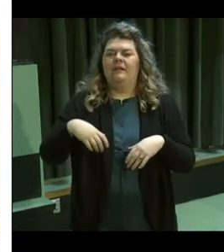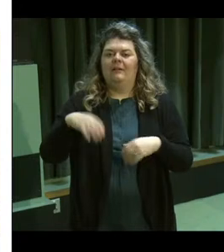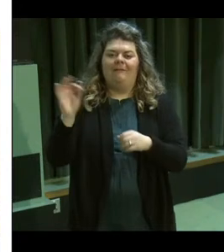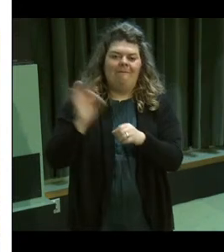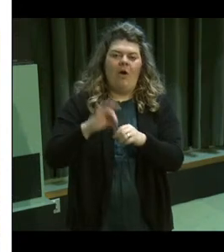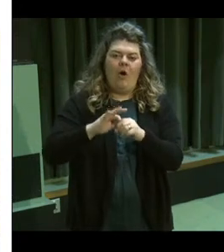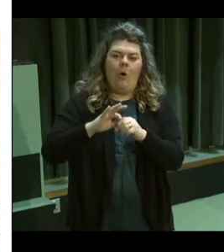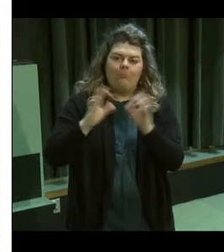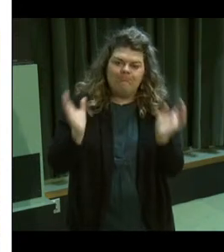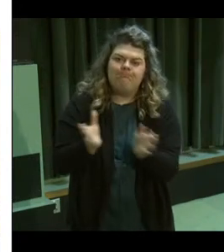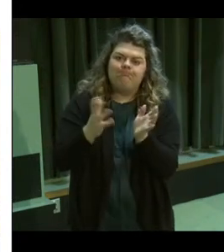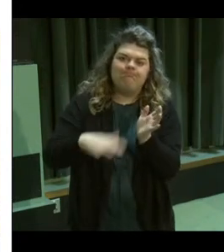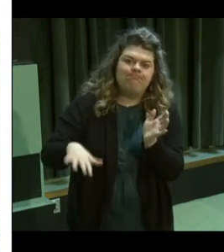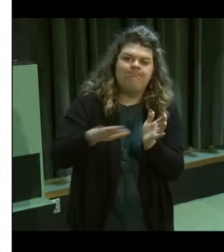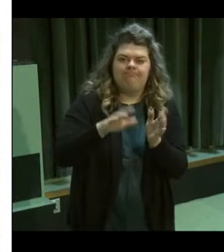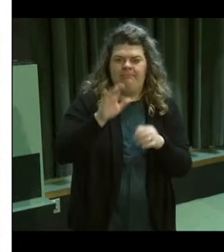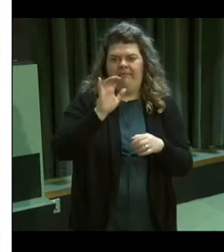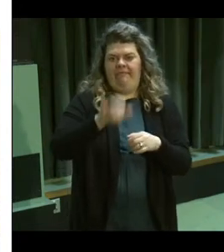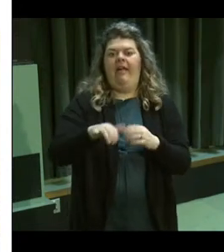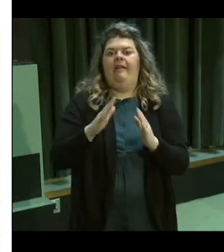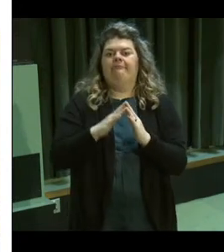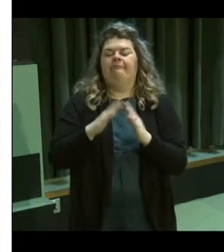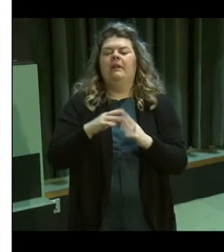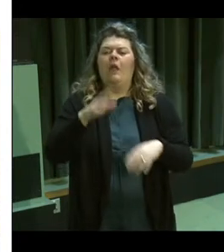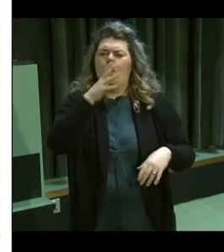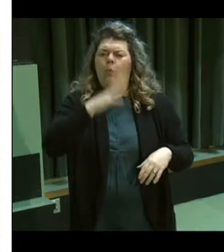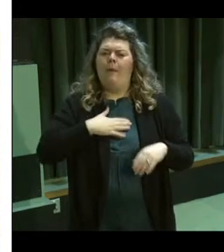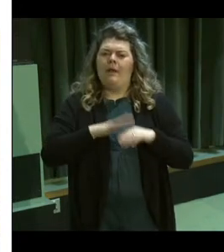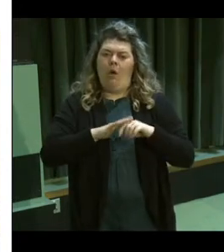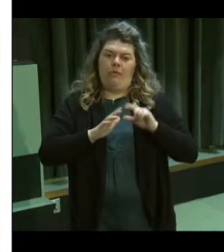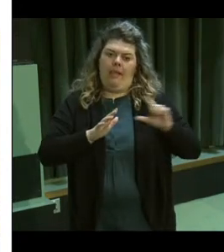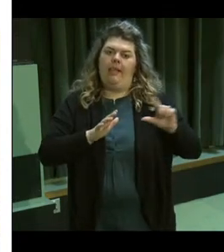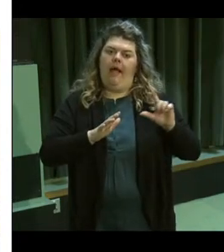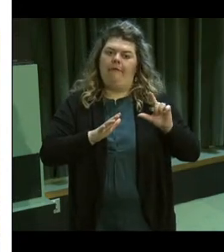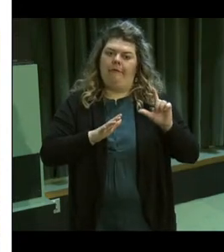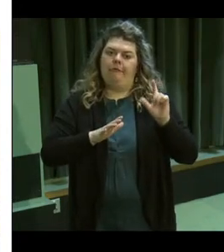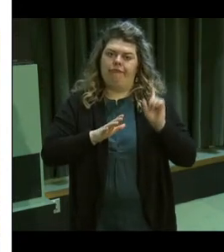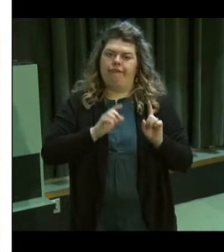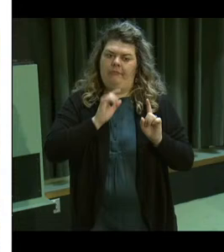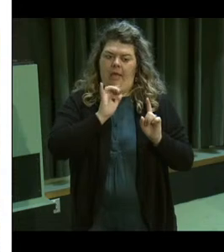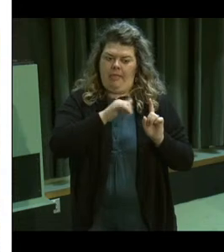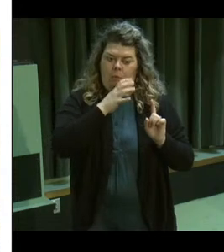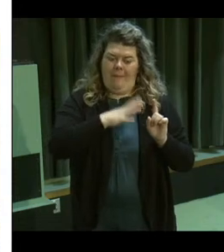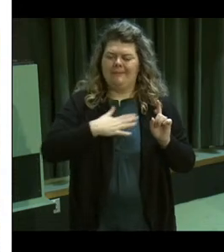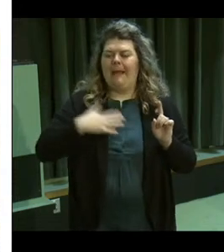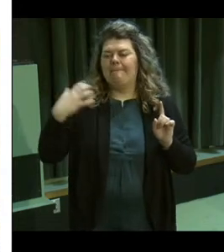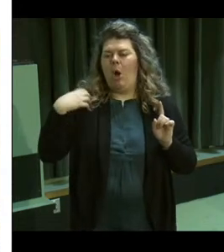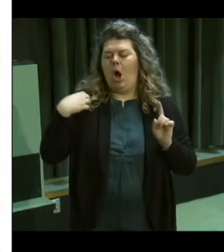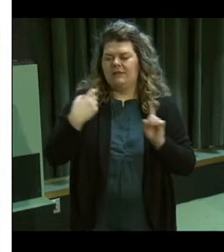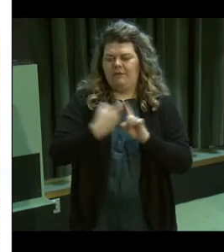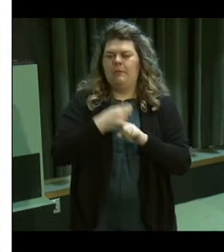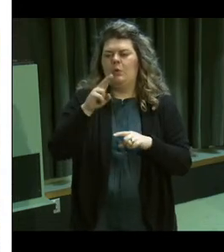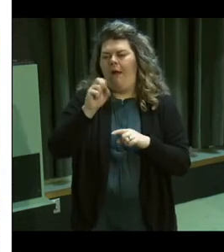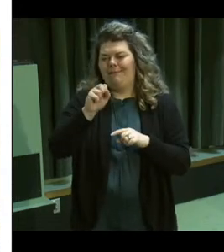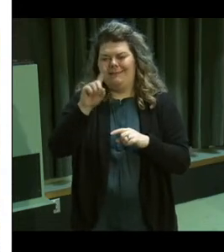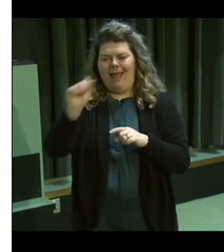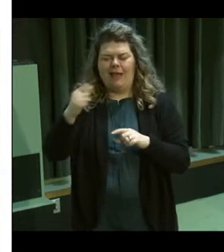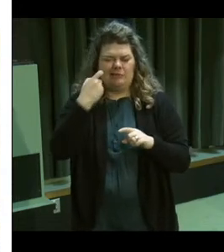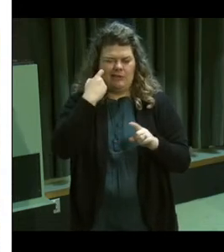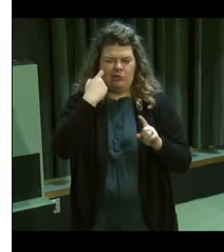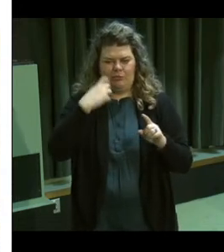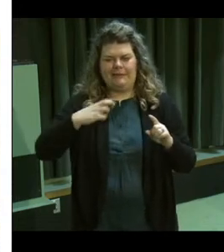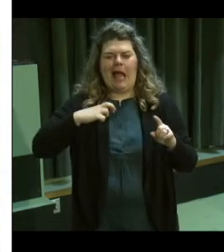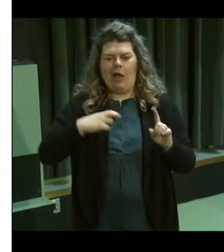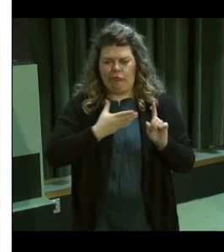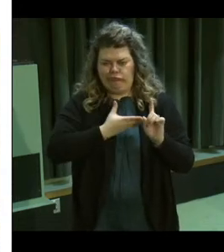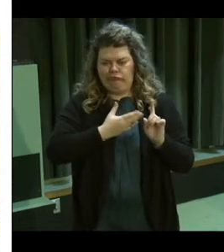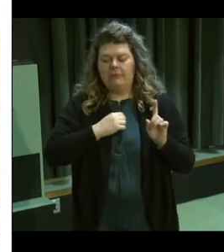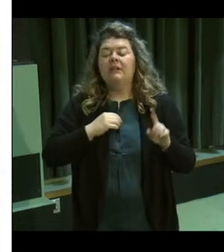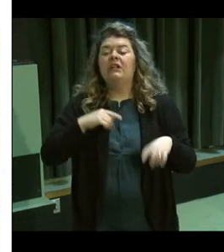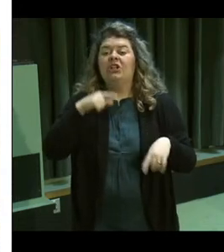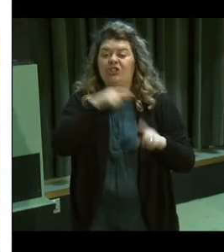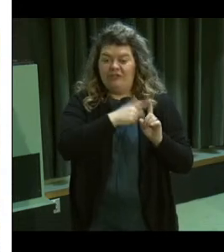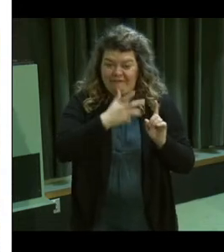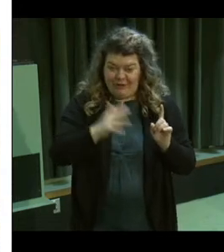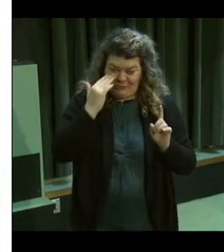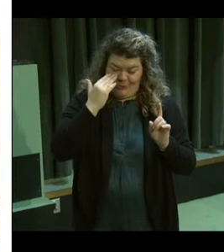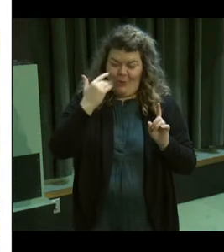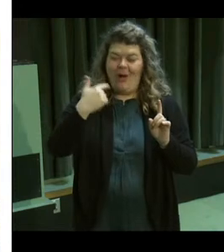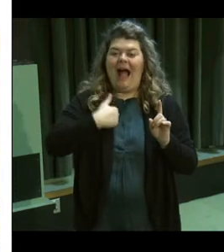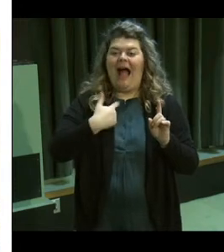vote there and the woman on the